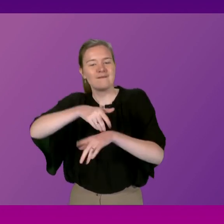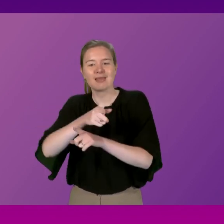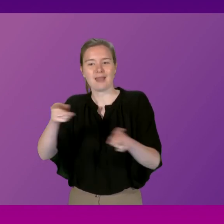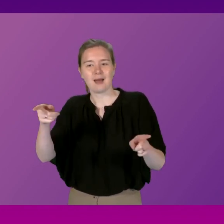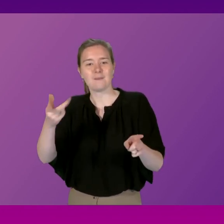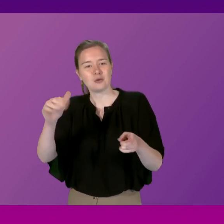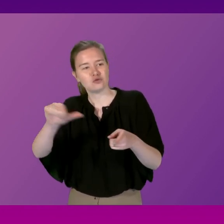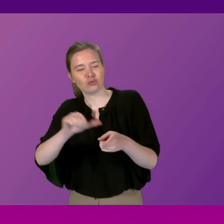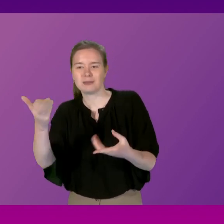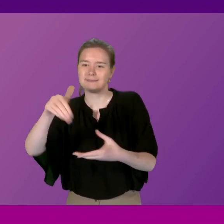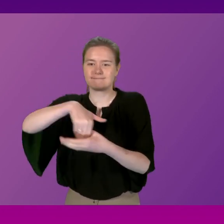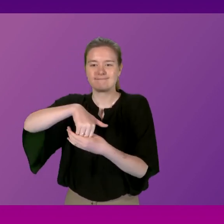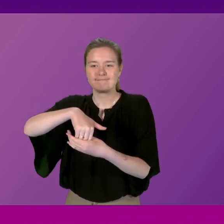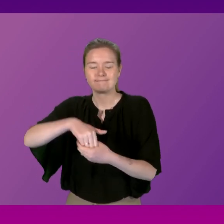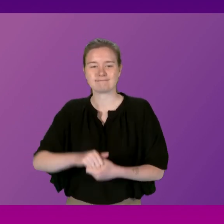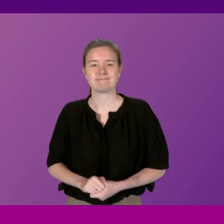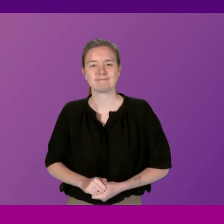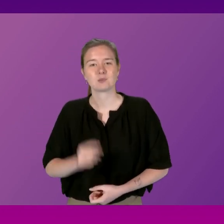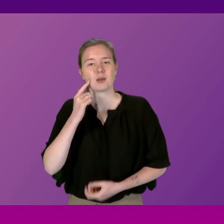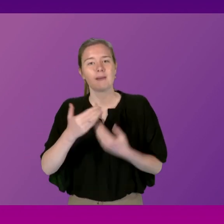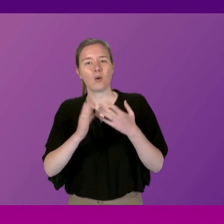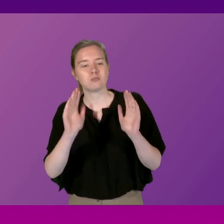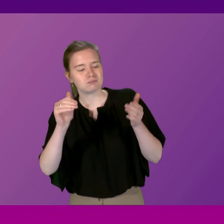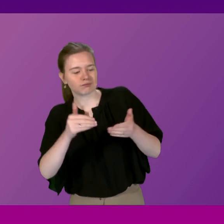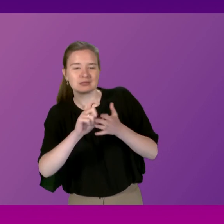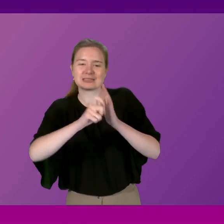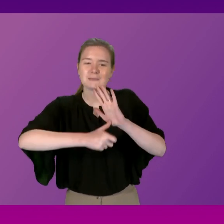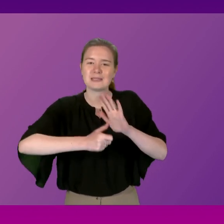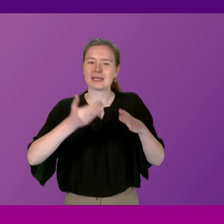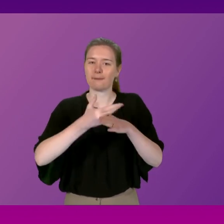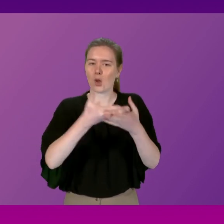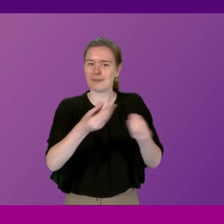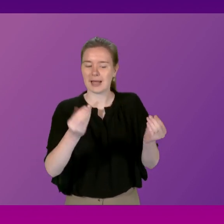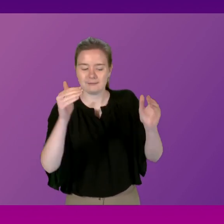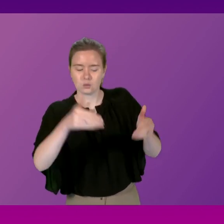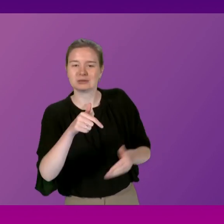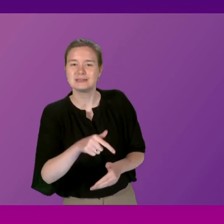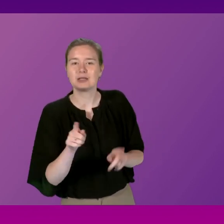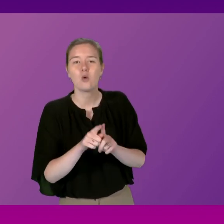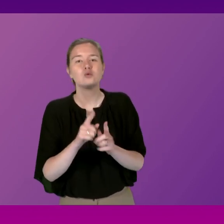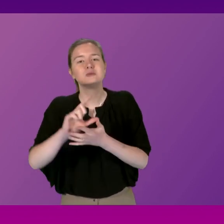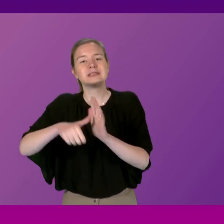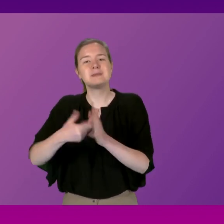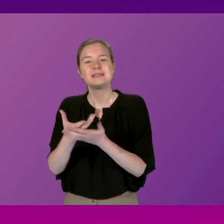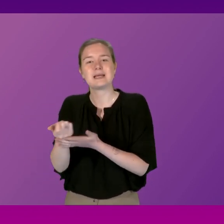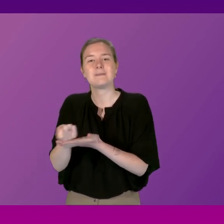More attention must be paid to the disability employment gap and the disability payment gap.